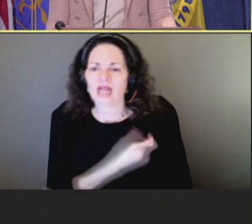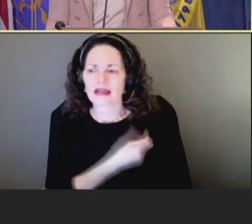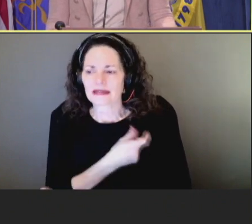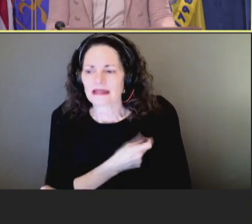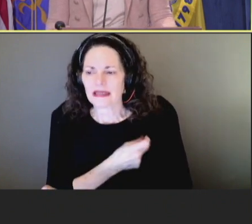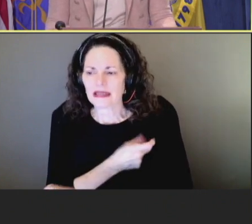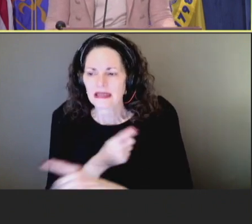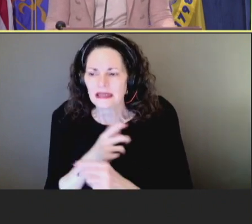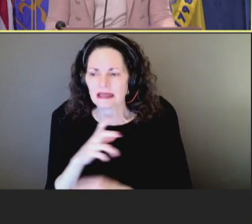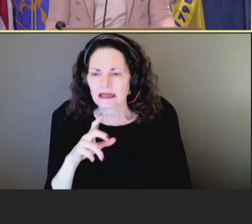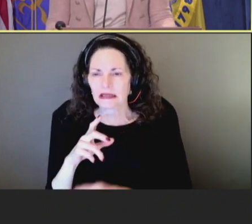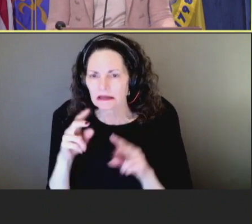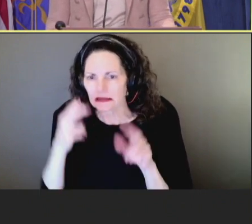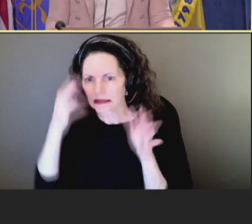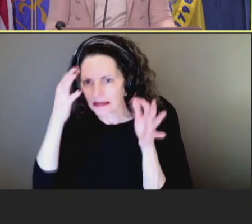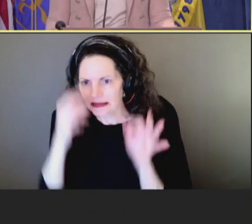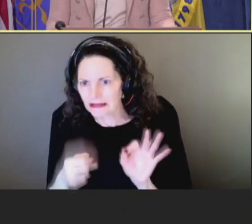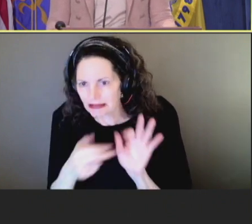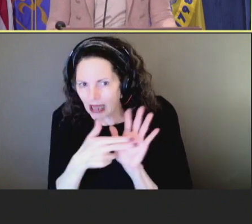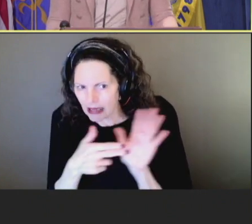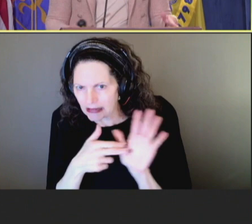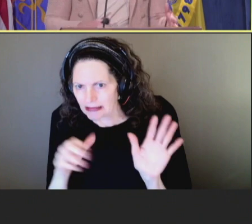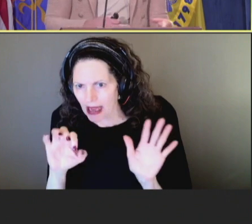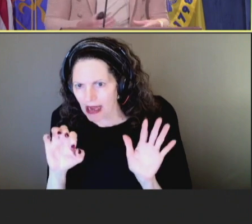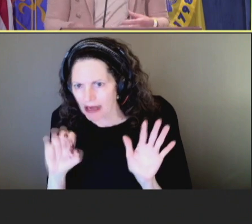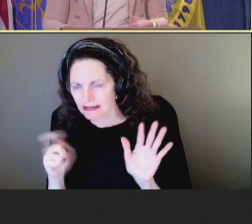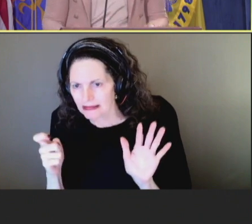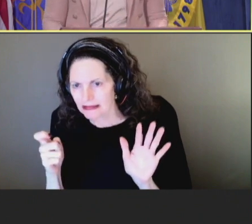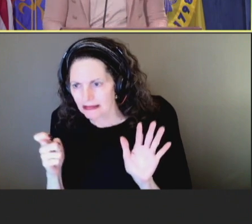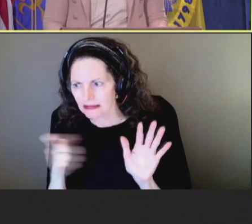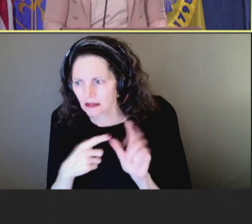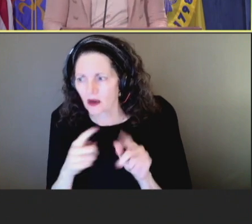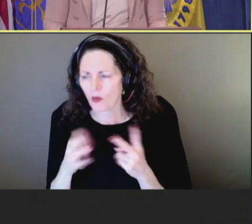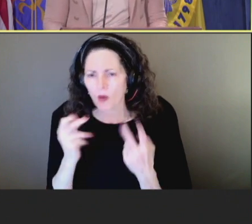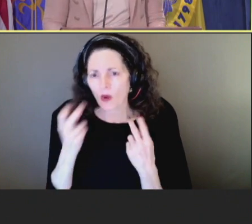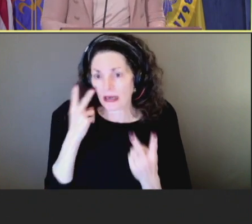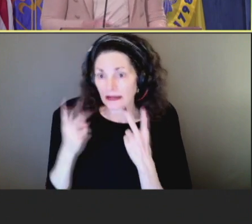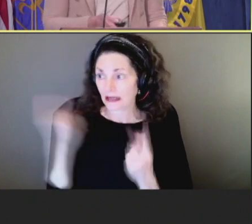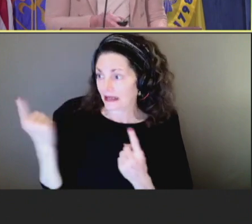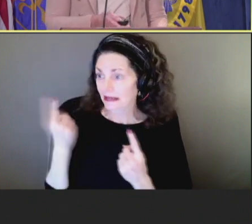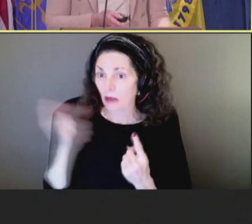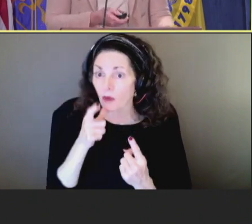who's developing a cancer vaccine, whether it's personalized or off the shelf, like the ones being